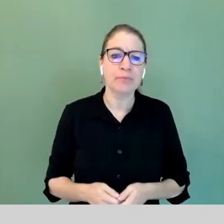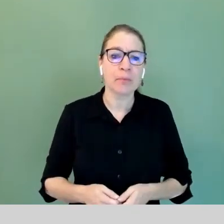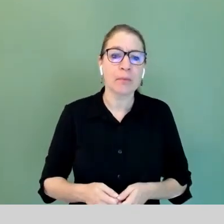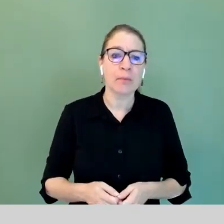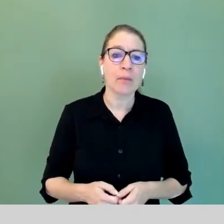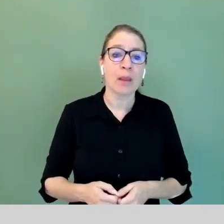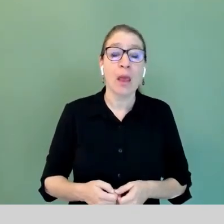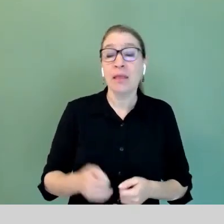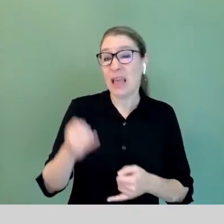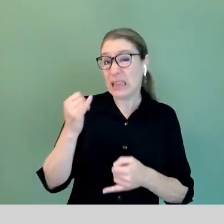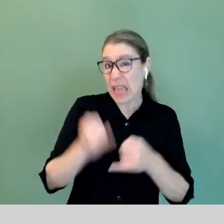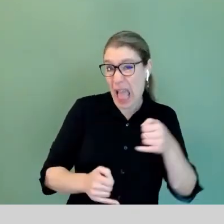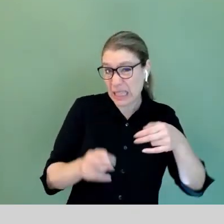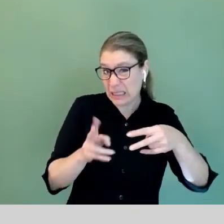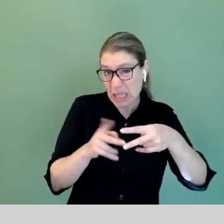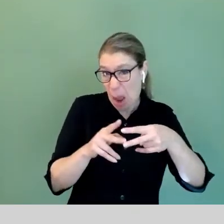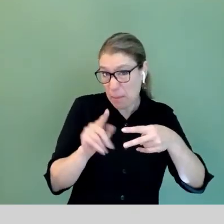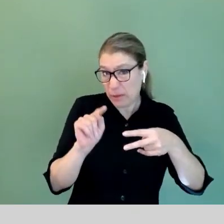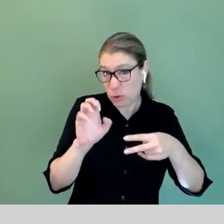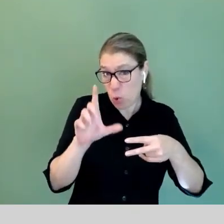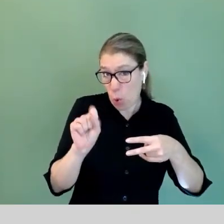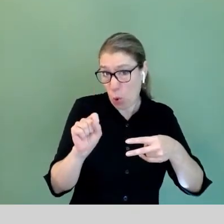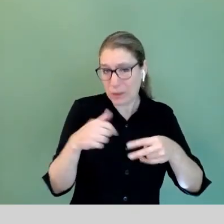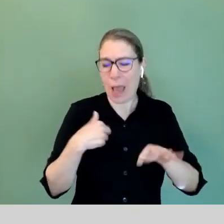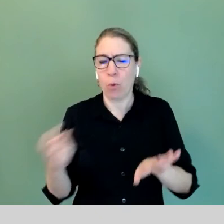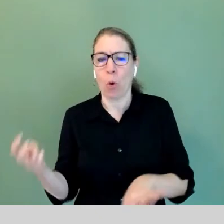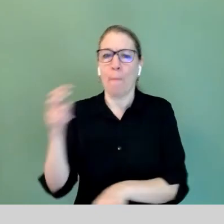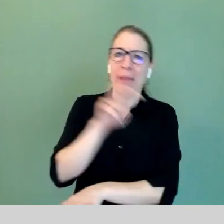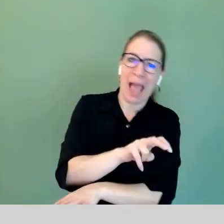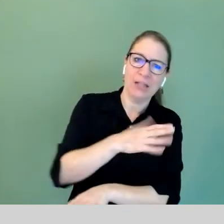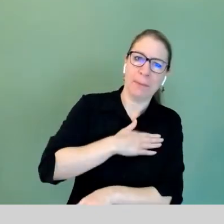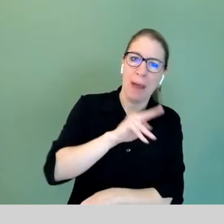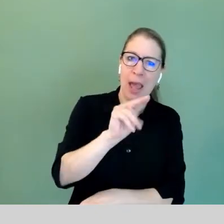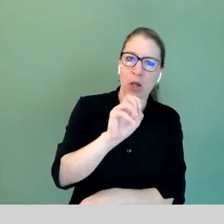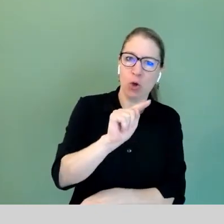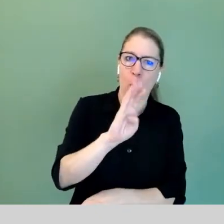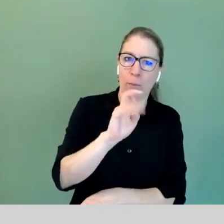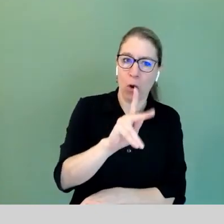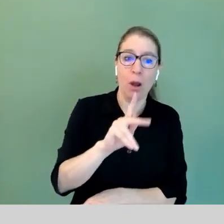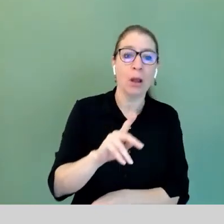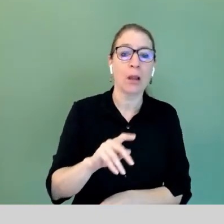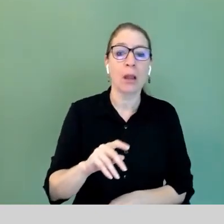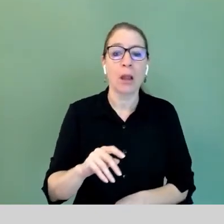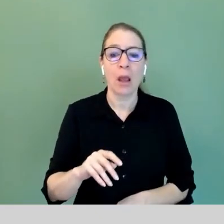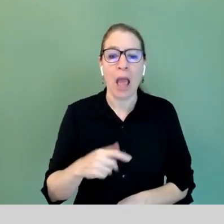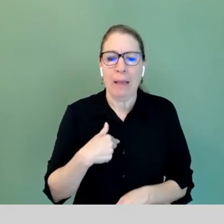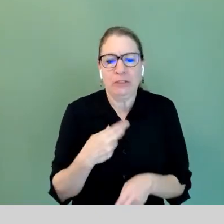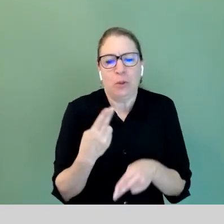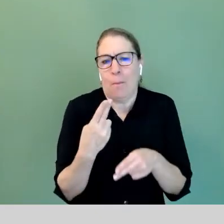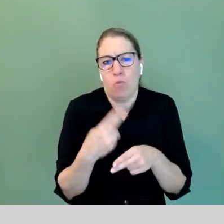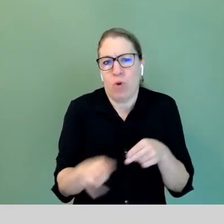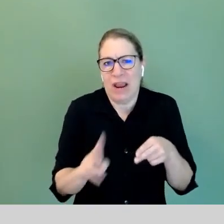The last couple of tools, just to switch back to my notebook, I am only going to briefly mention